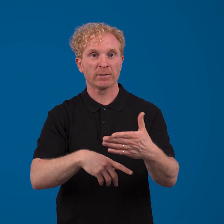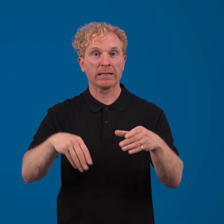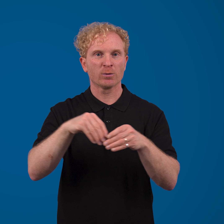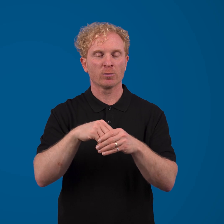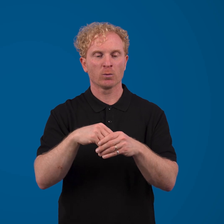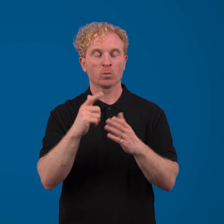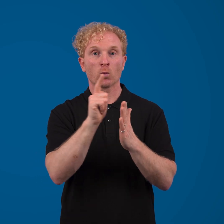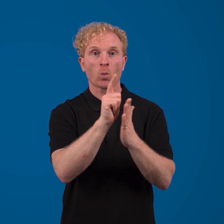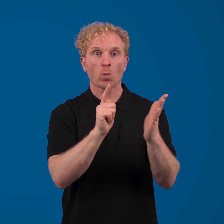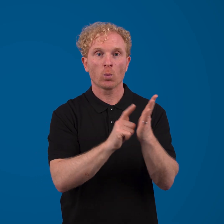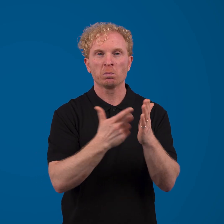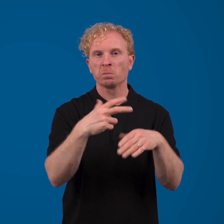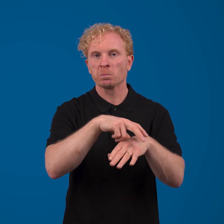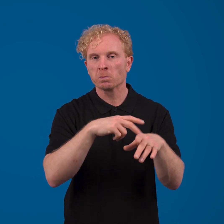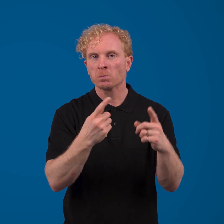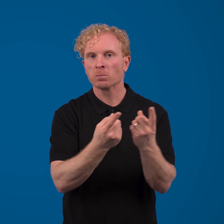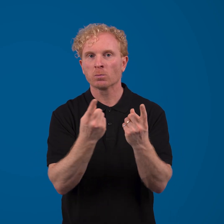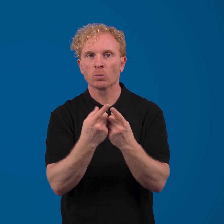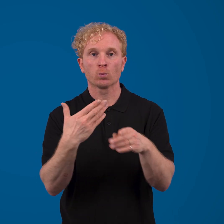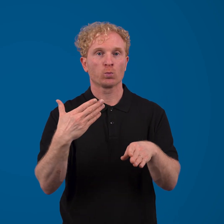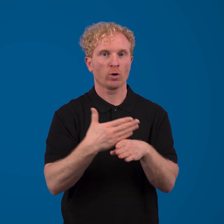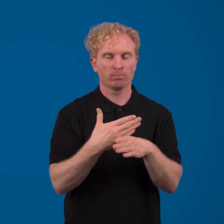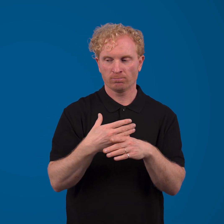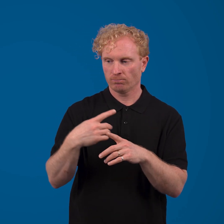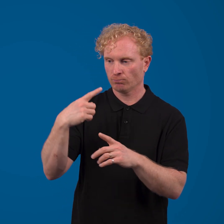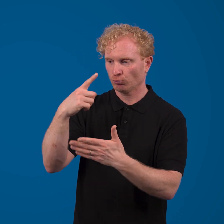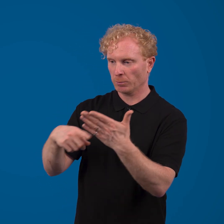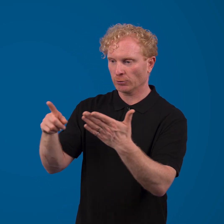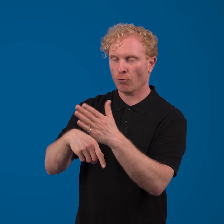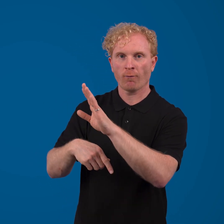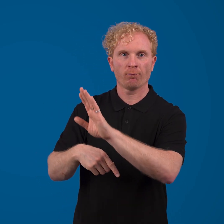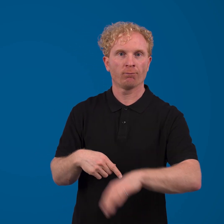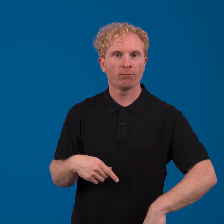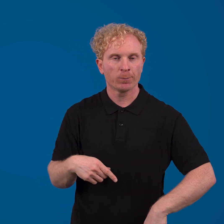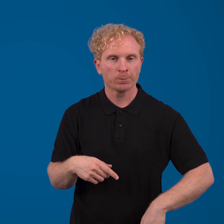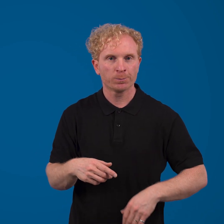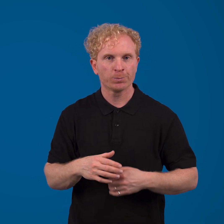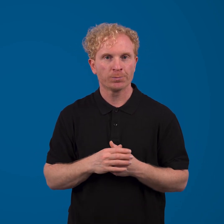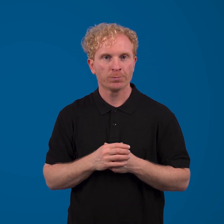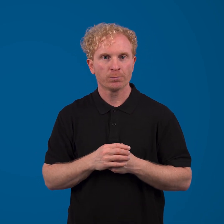including enforcing laws and work towards eliminating discrimination.